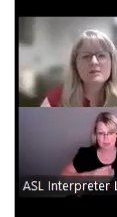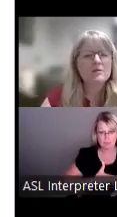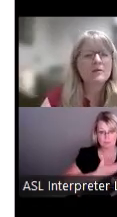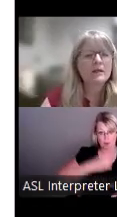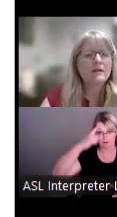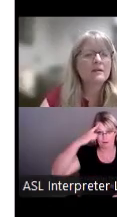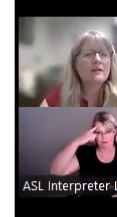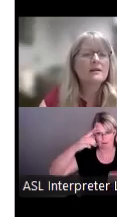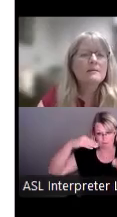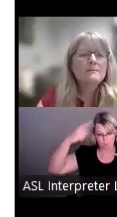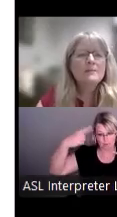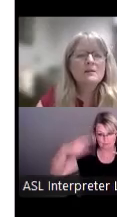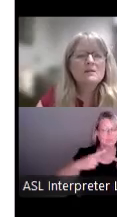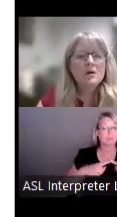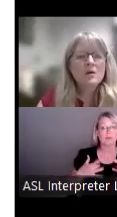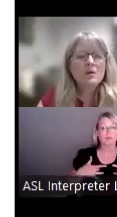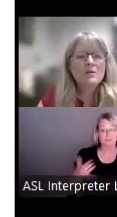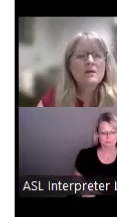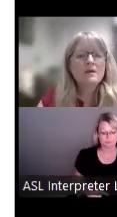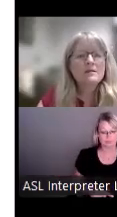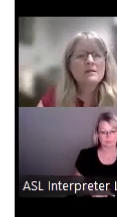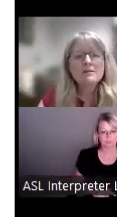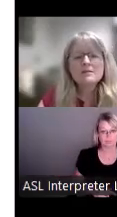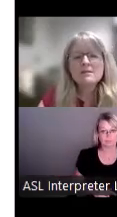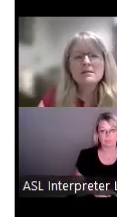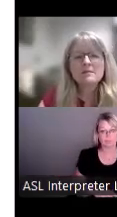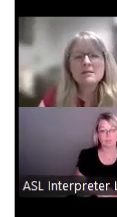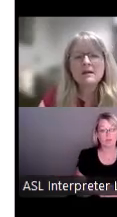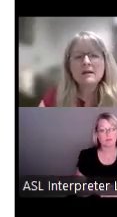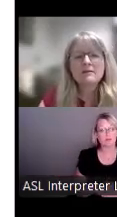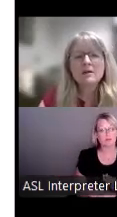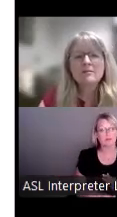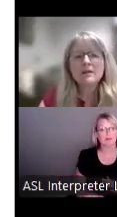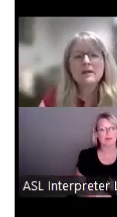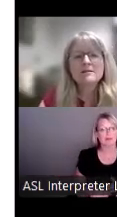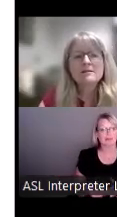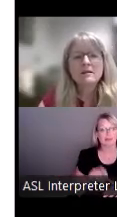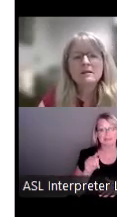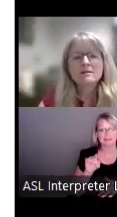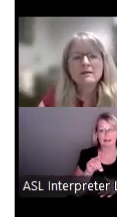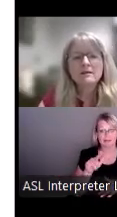what's going on, so the tactile system is kind of complex, and,